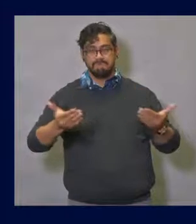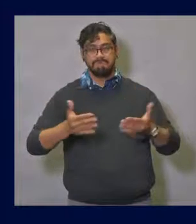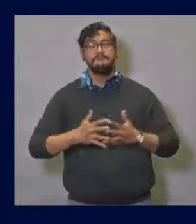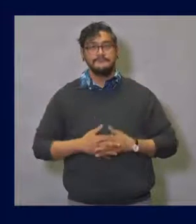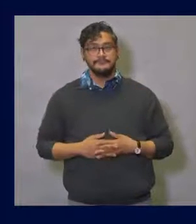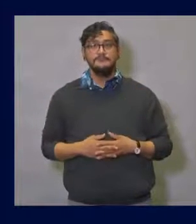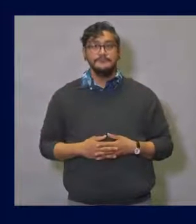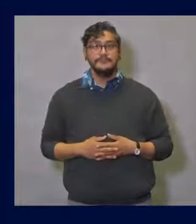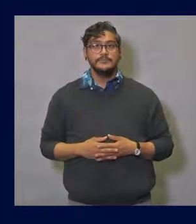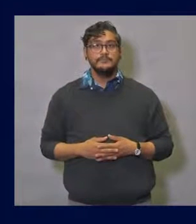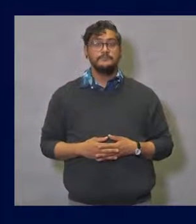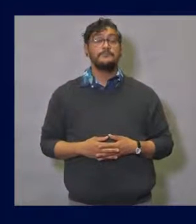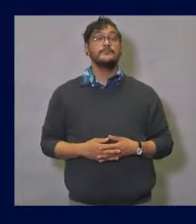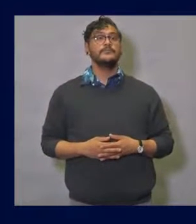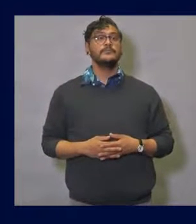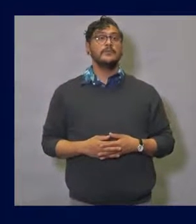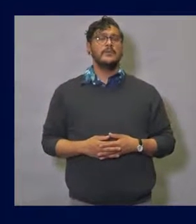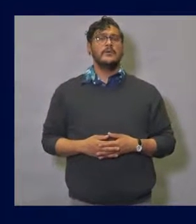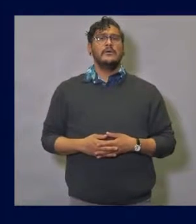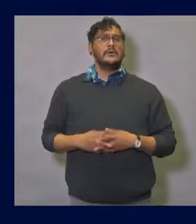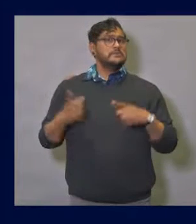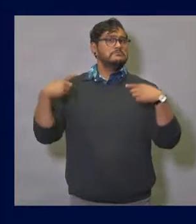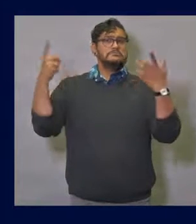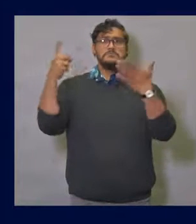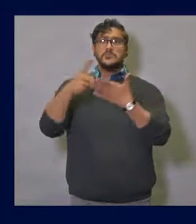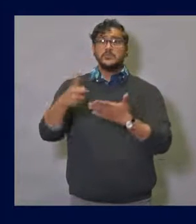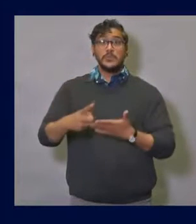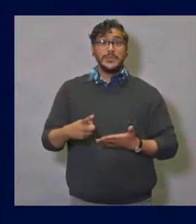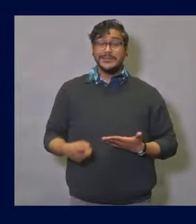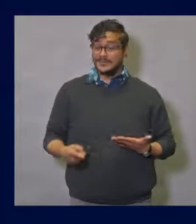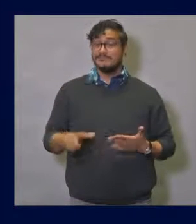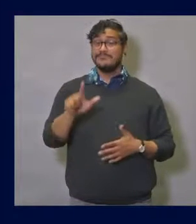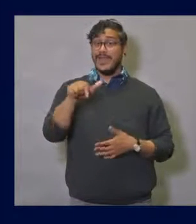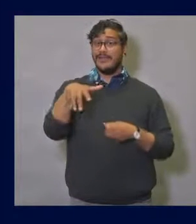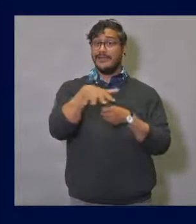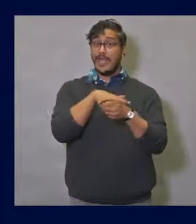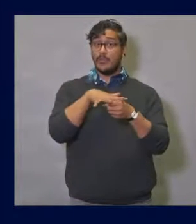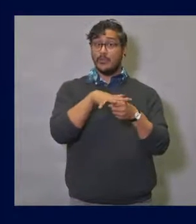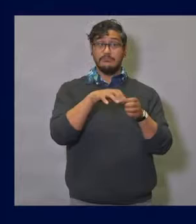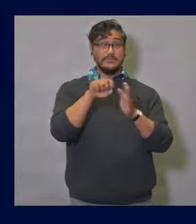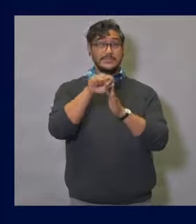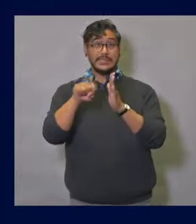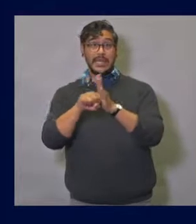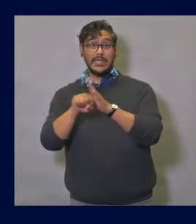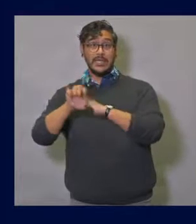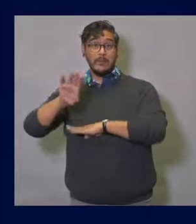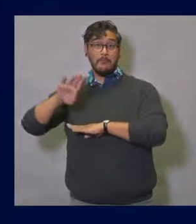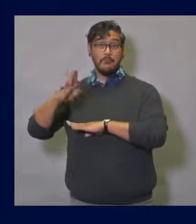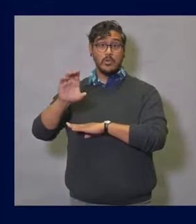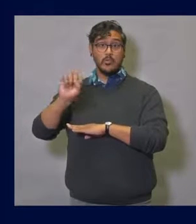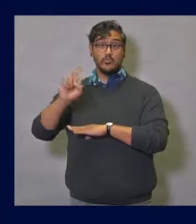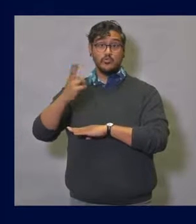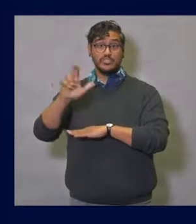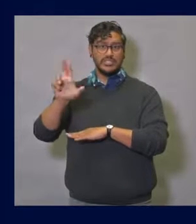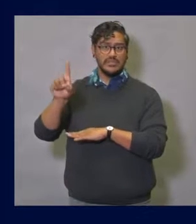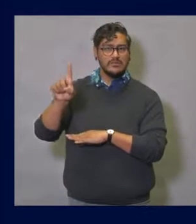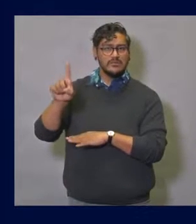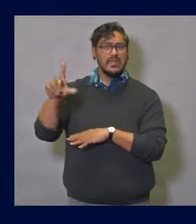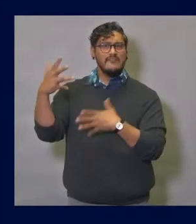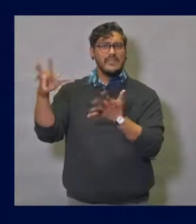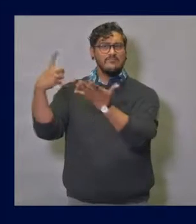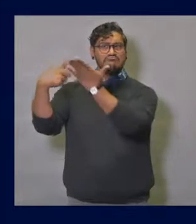I WILL GO ON TO THE NEXT SLIDE.